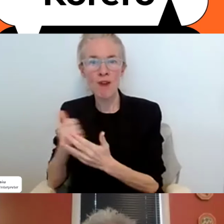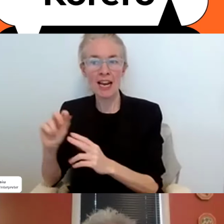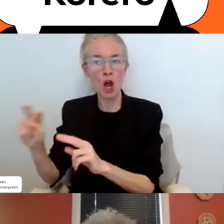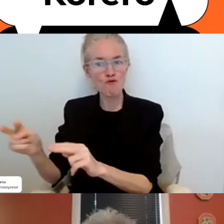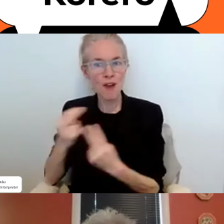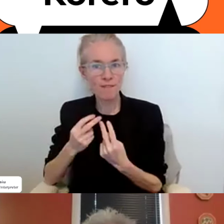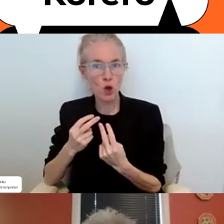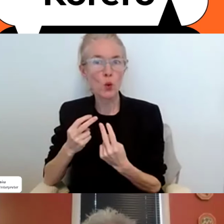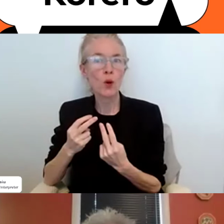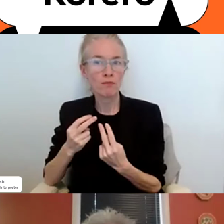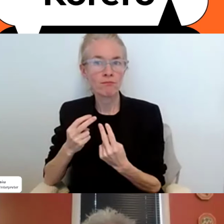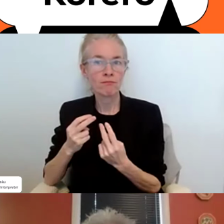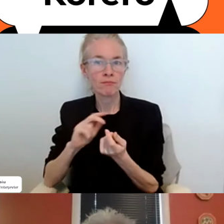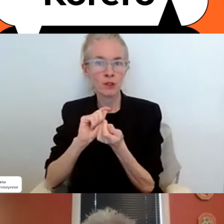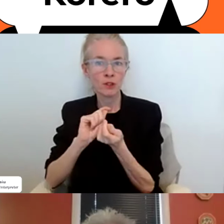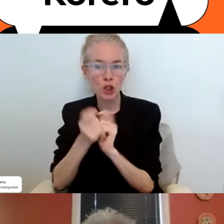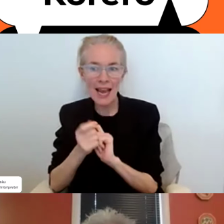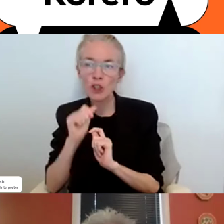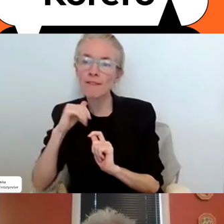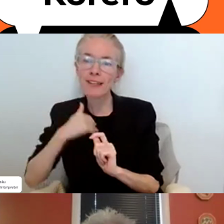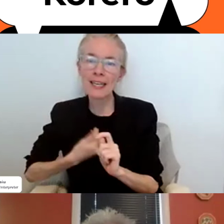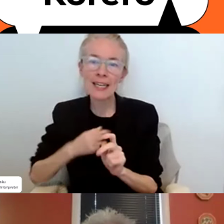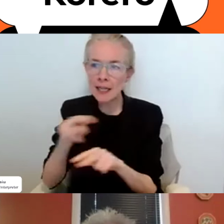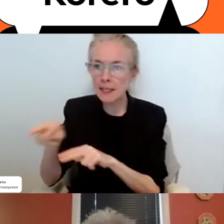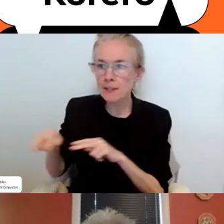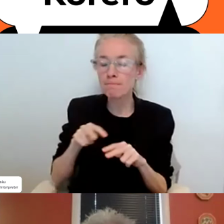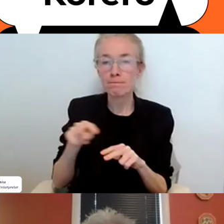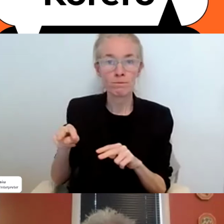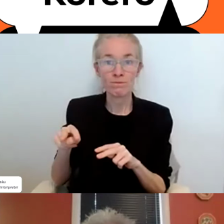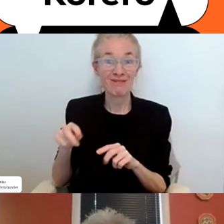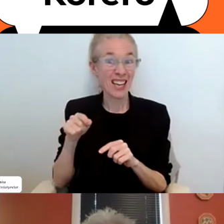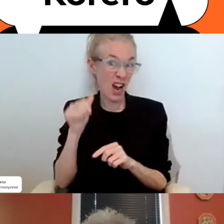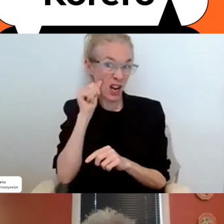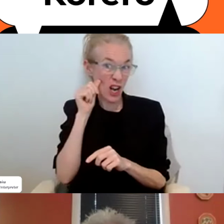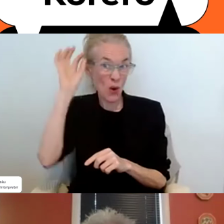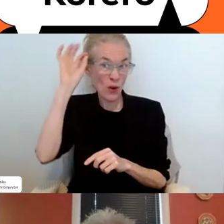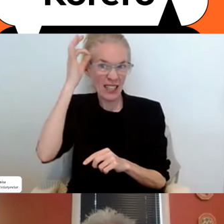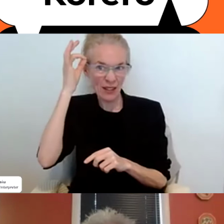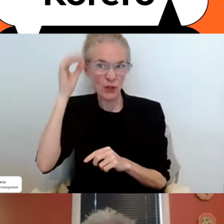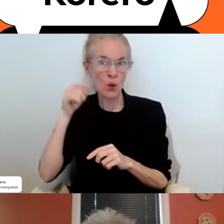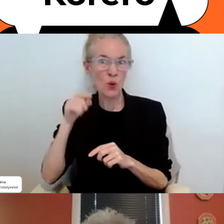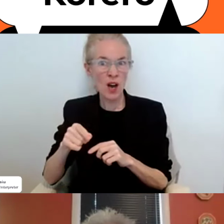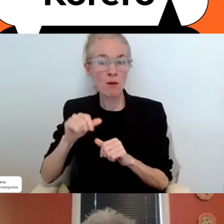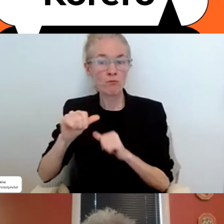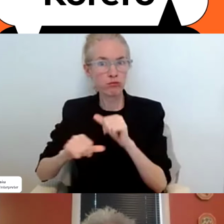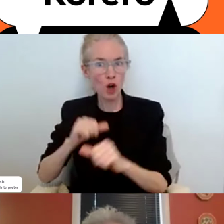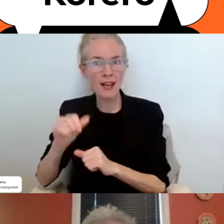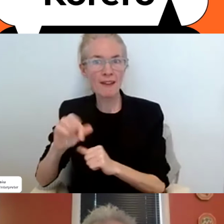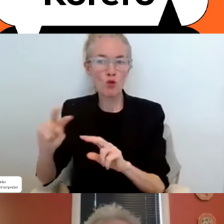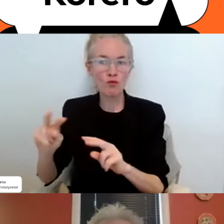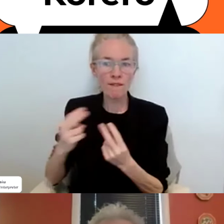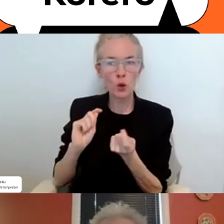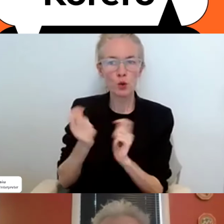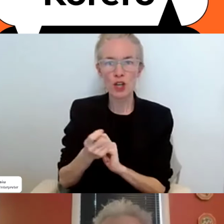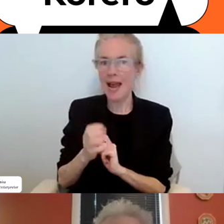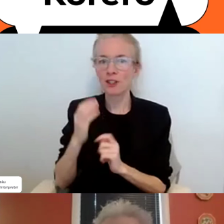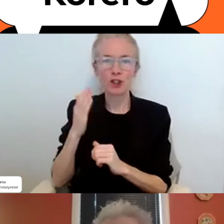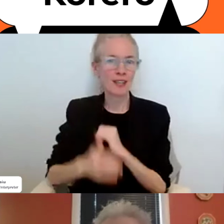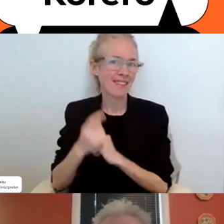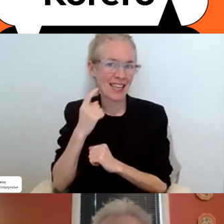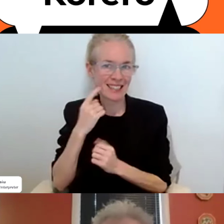slow. It's a challenge at every stage. And there's always this